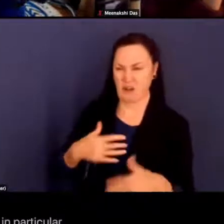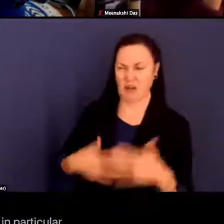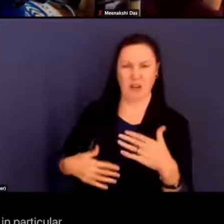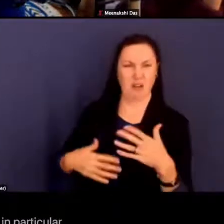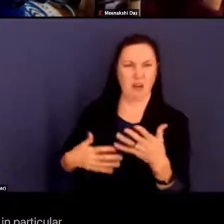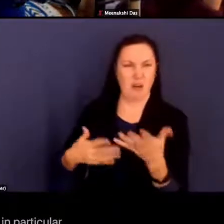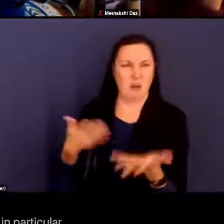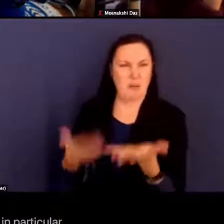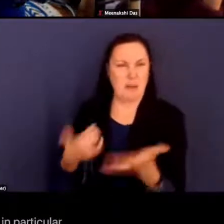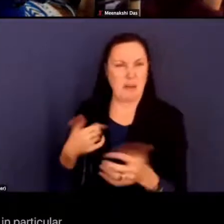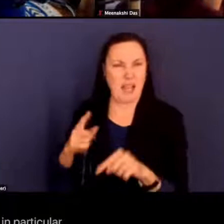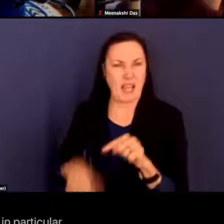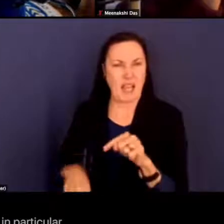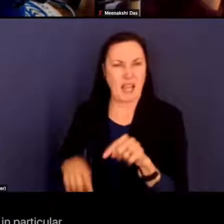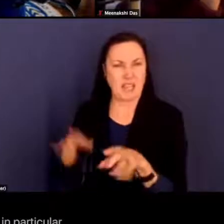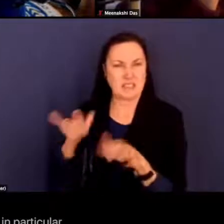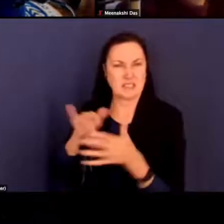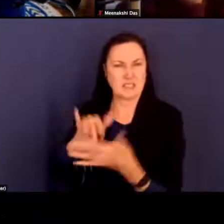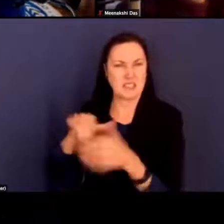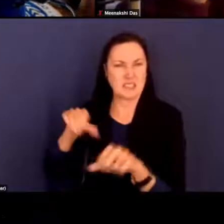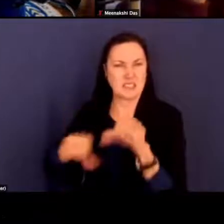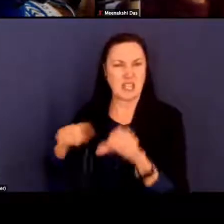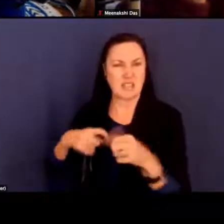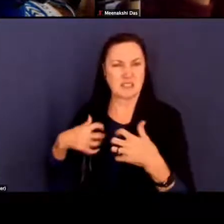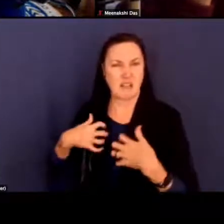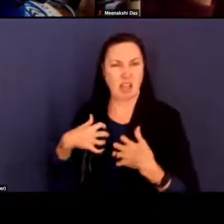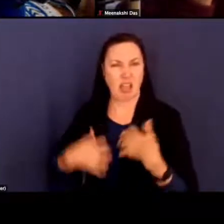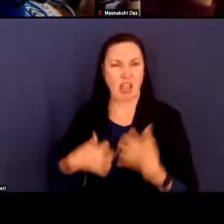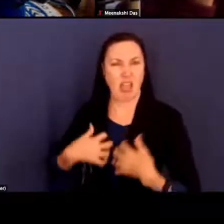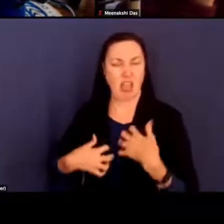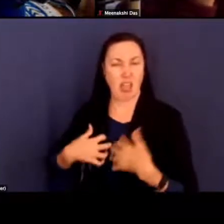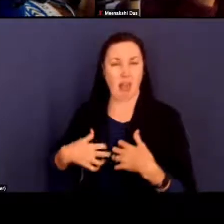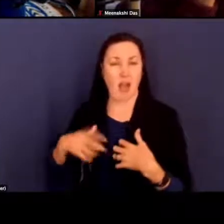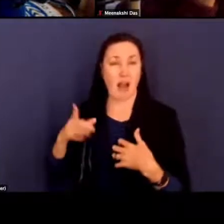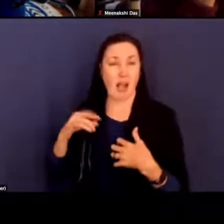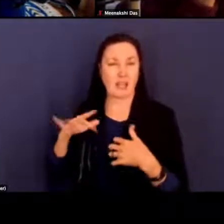I actually drifted away from them and went more on my own and worked more directly with my assistant